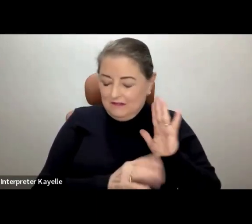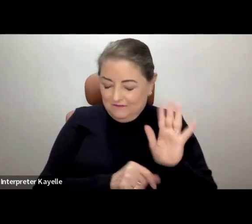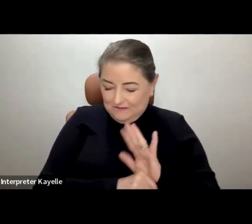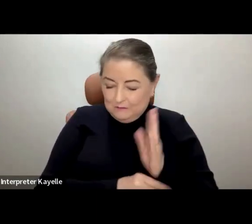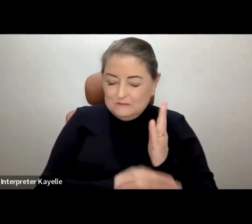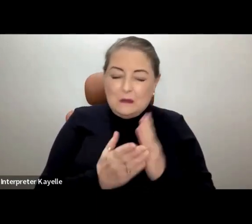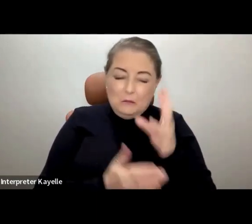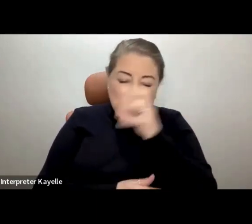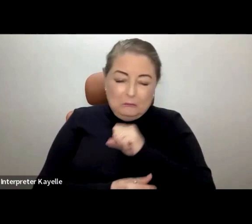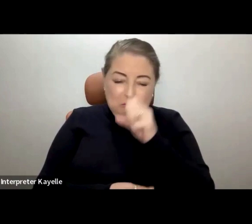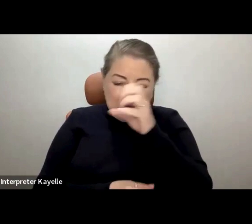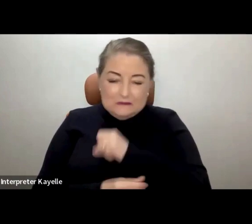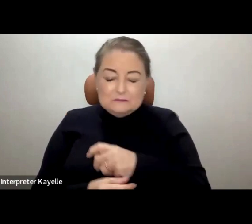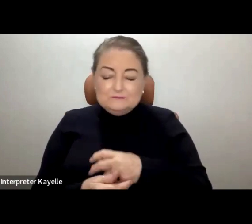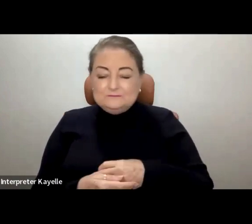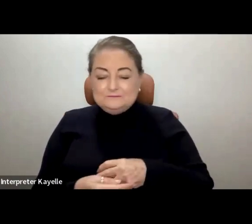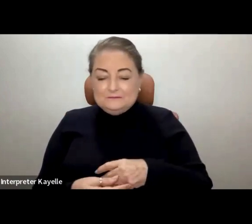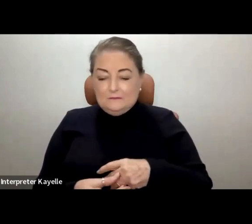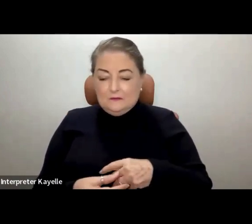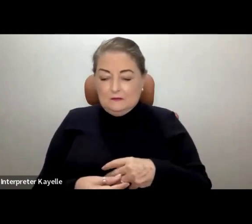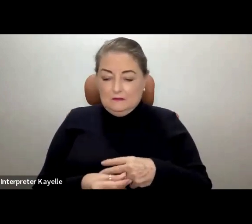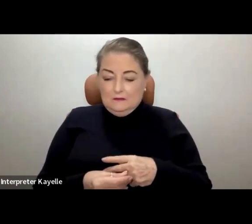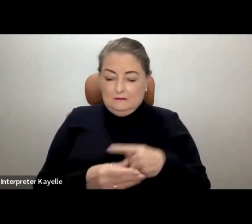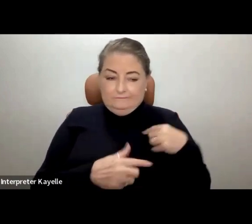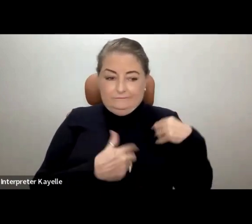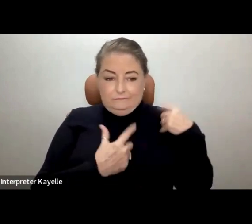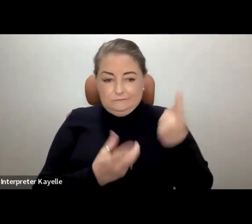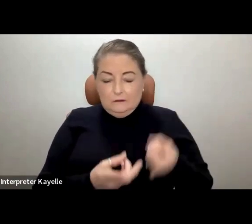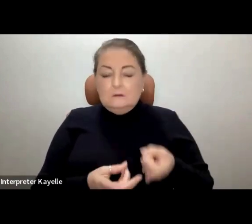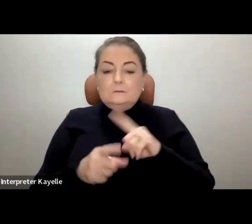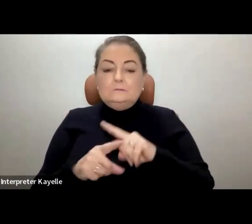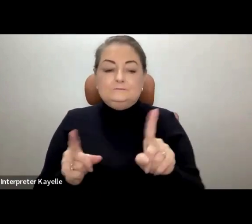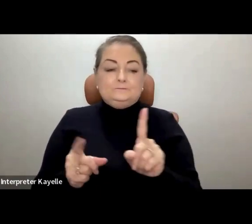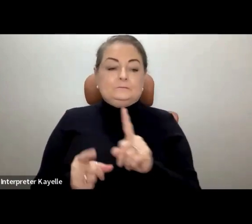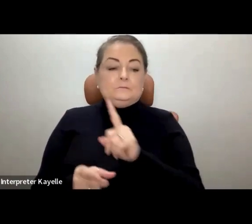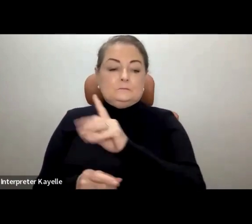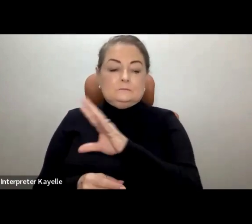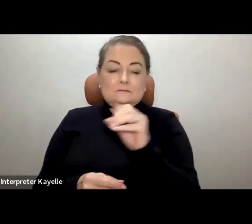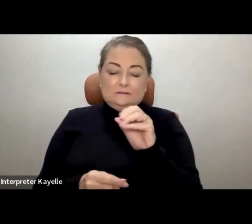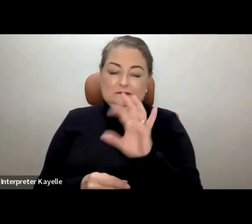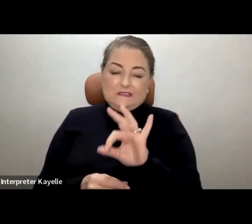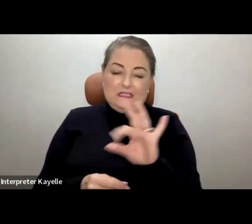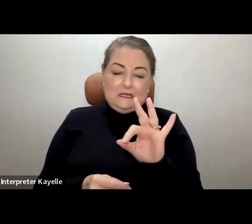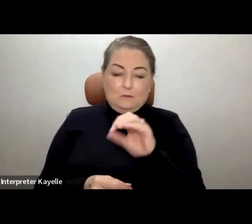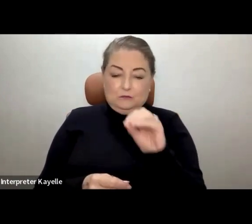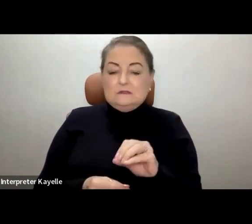within the shuffle. But, but 99% of our films are there, and you